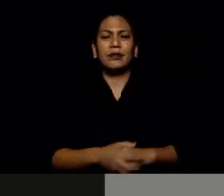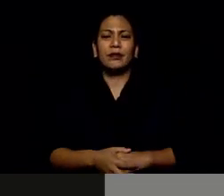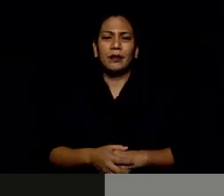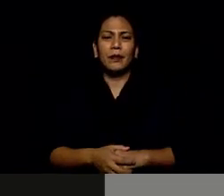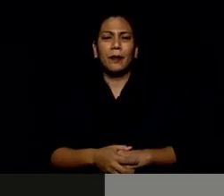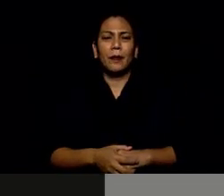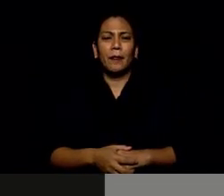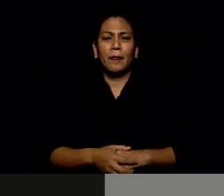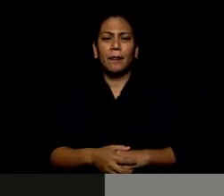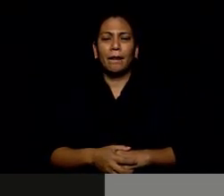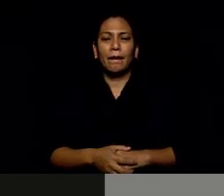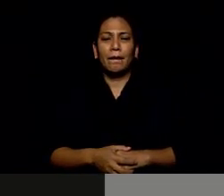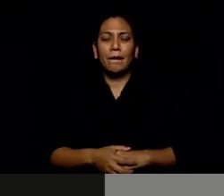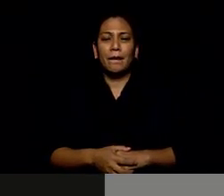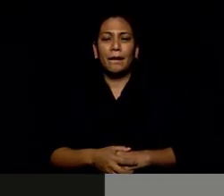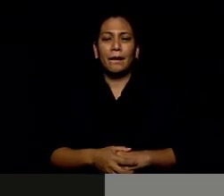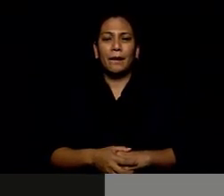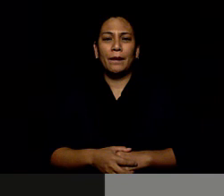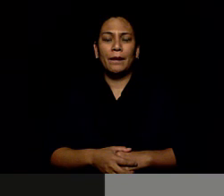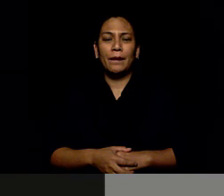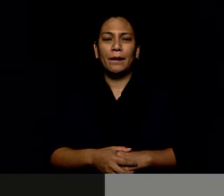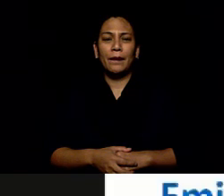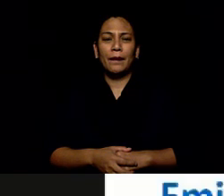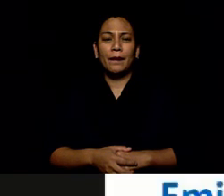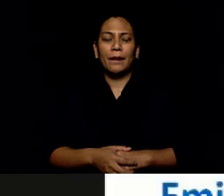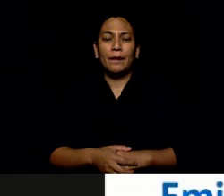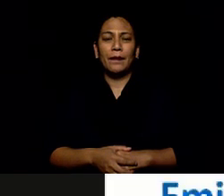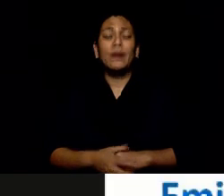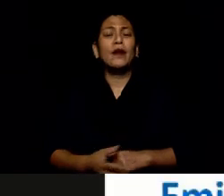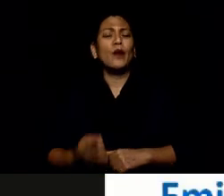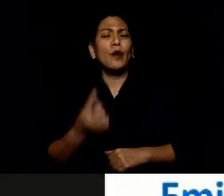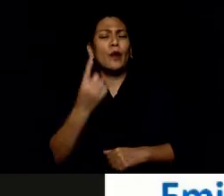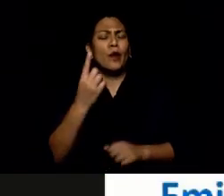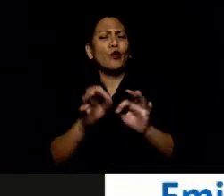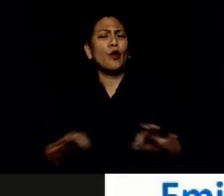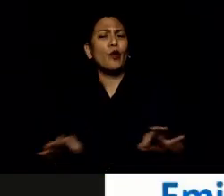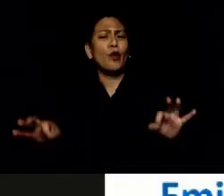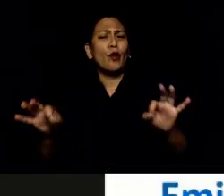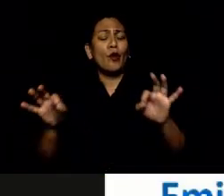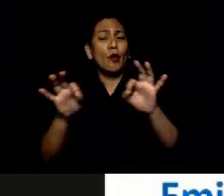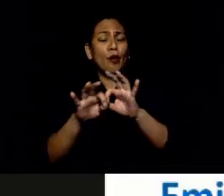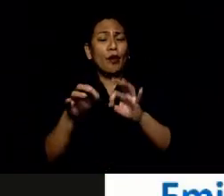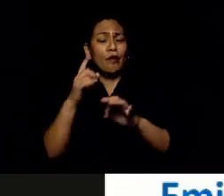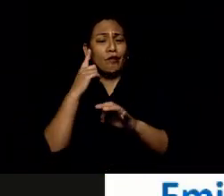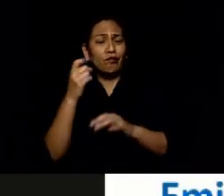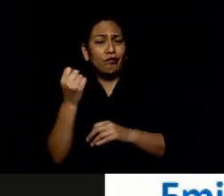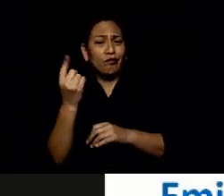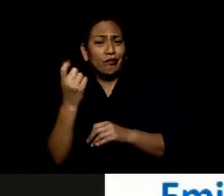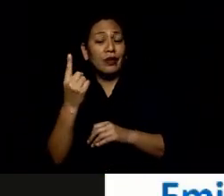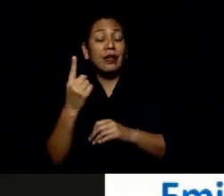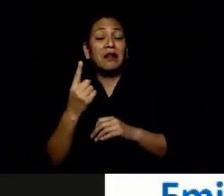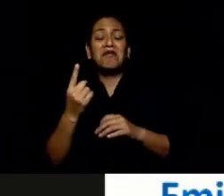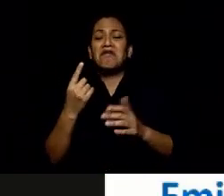Um, One thing I think it's important to understand is despite all our,